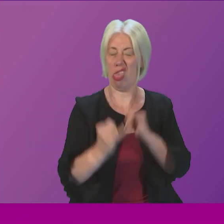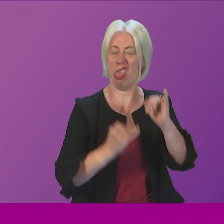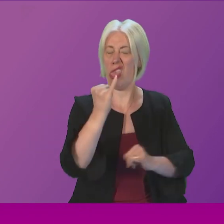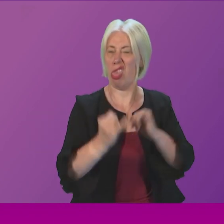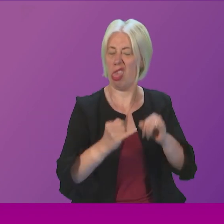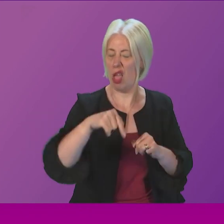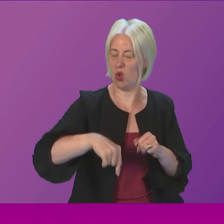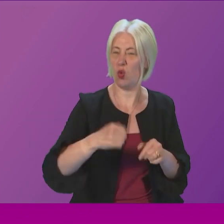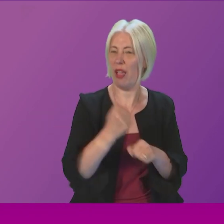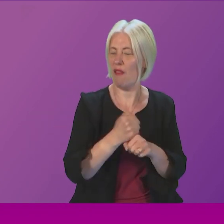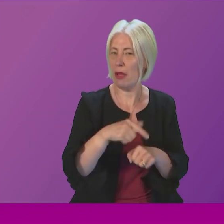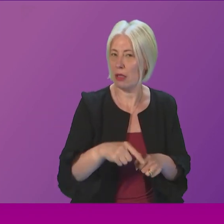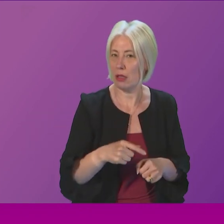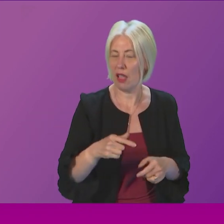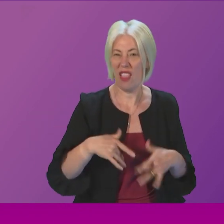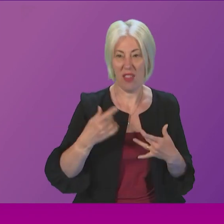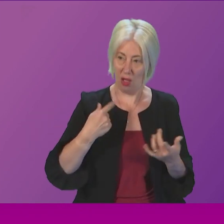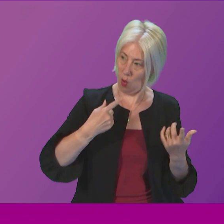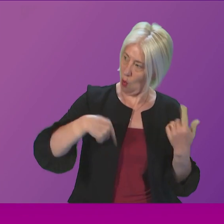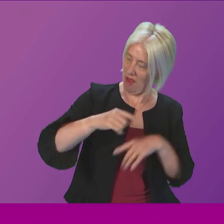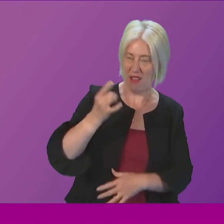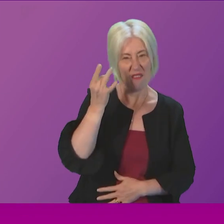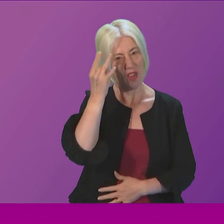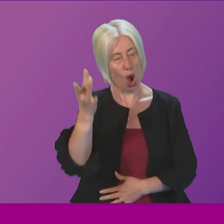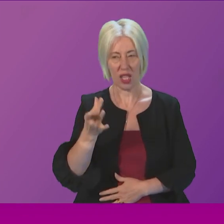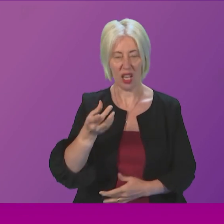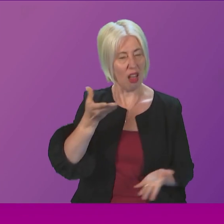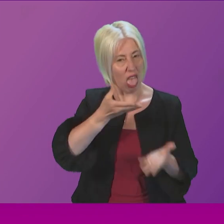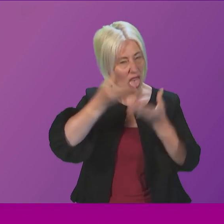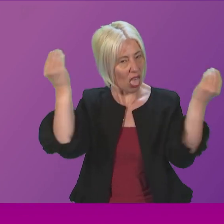They feel that they are being forgotten by SNP politicians at Holyrood.